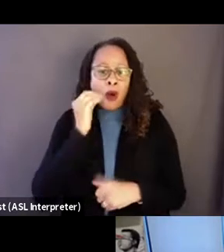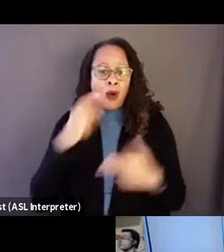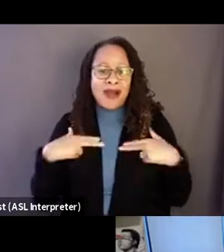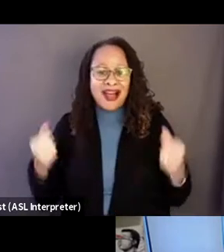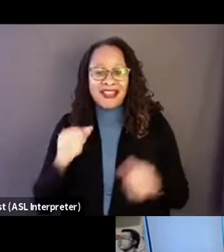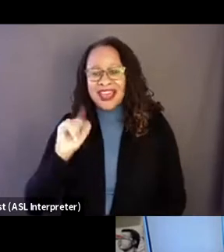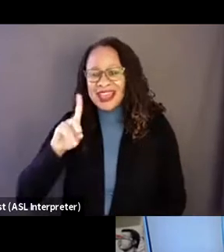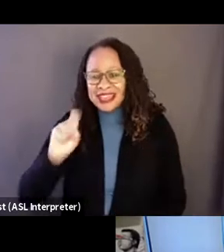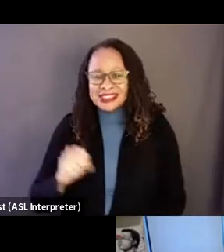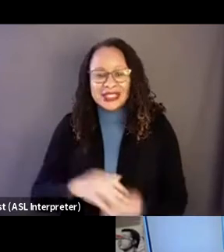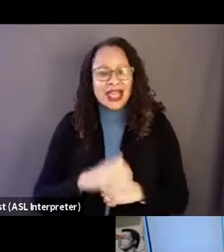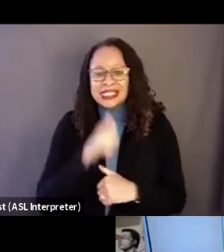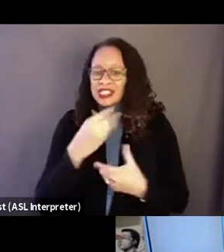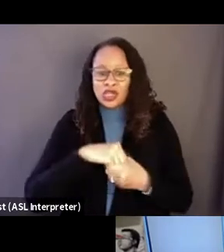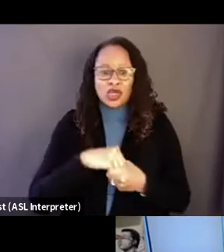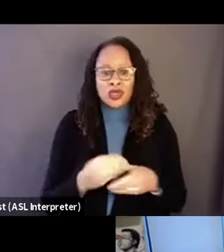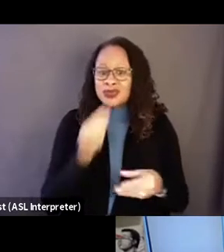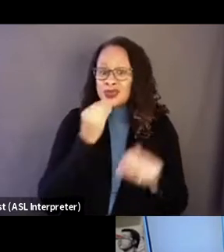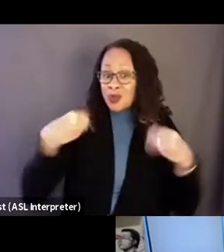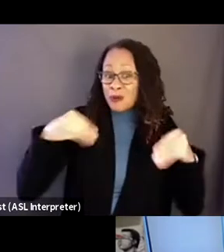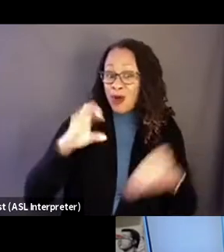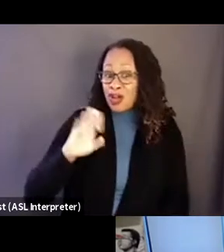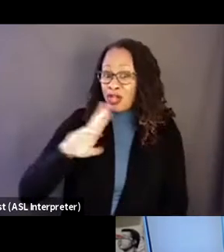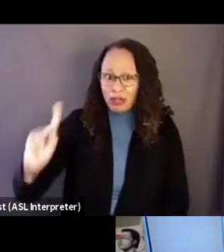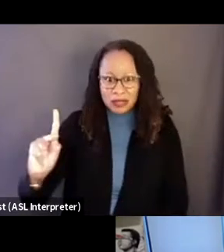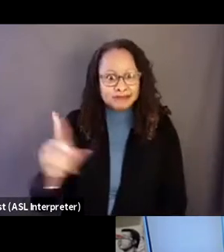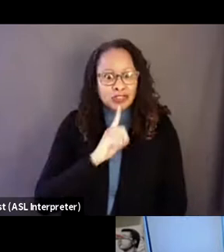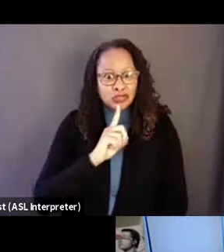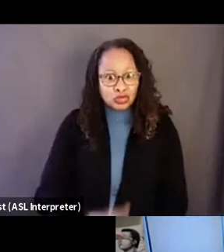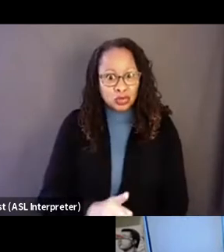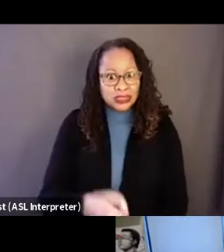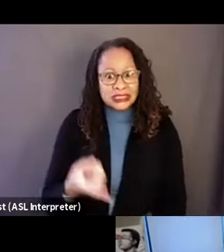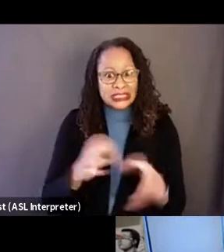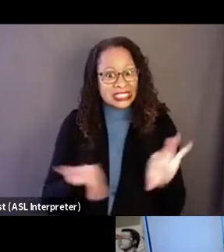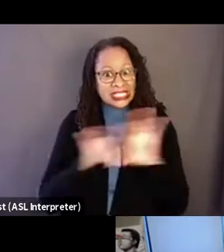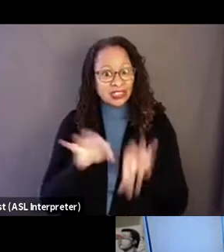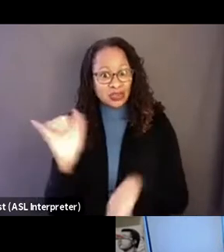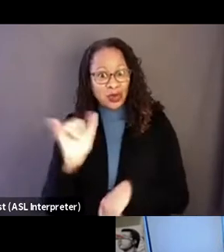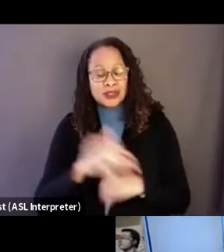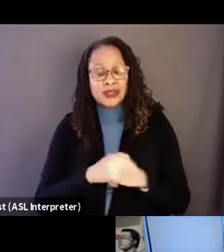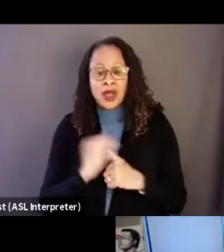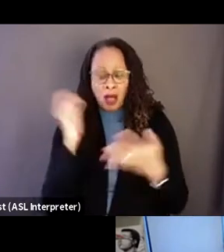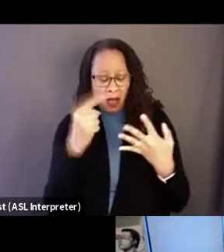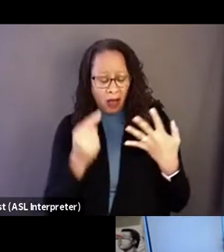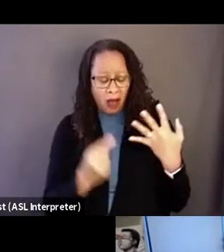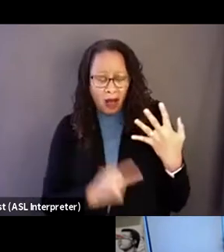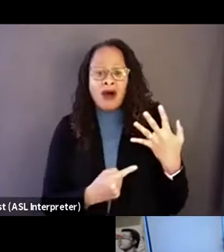It doesn't include the supermarket clerk, who really truly is essential. There are all these people that get left out of that,